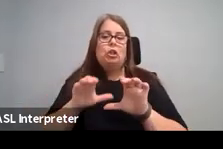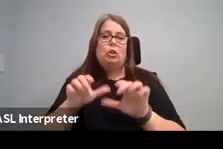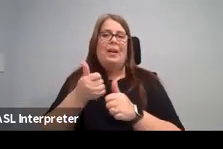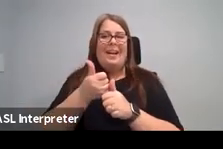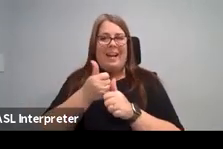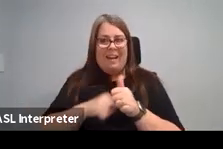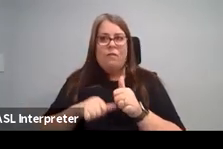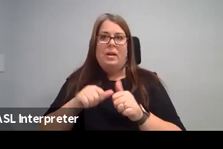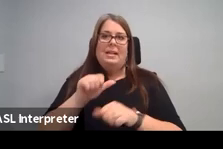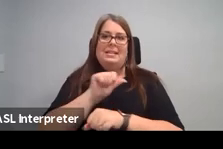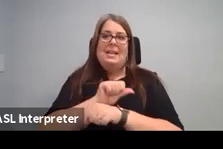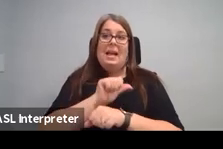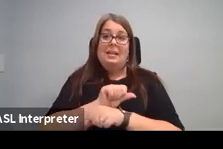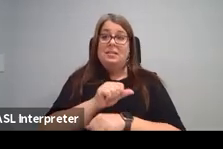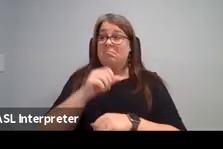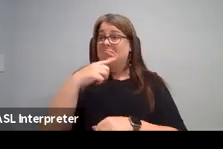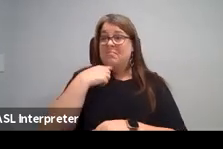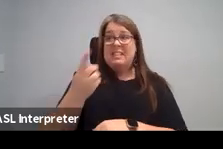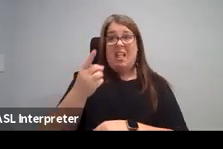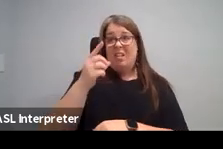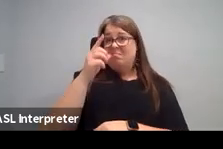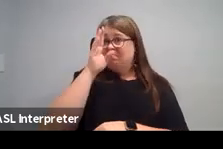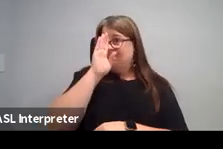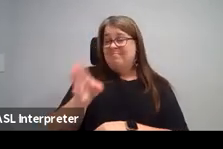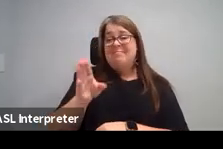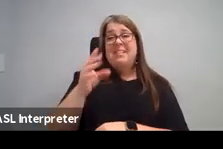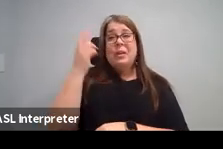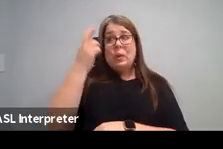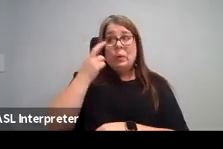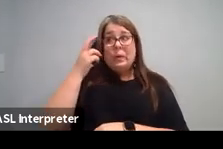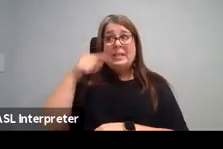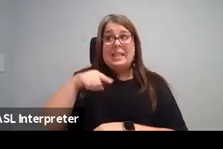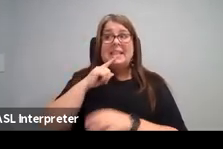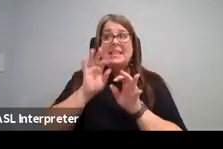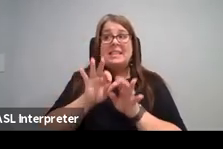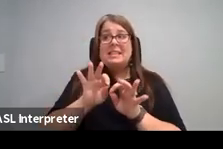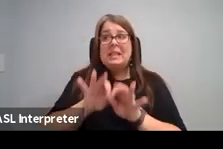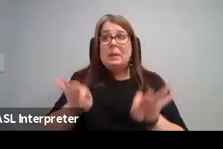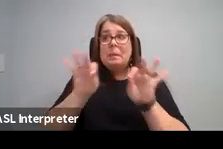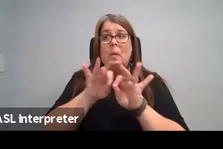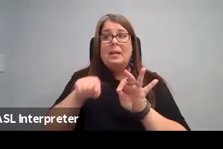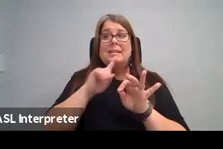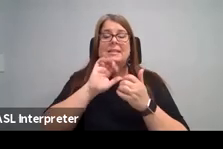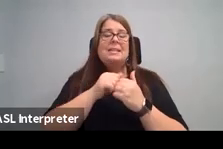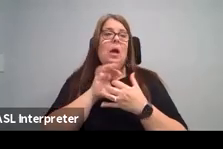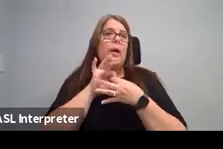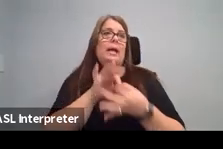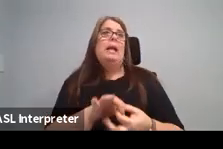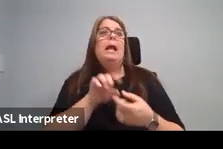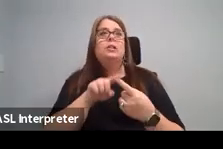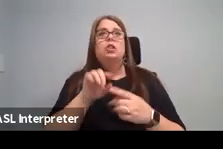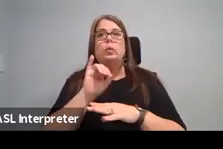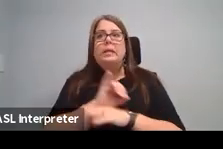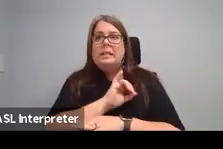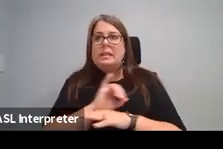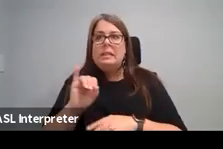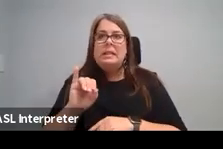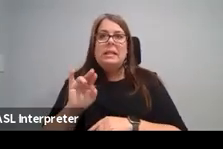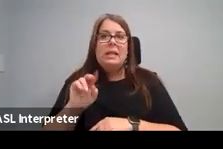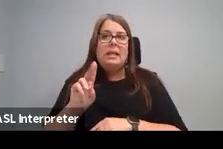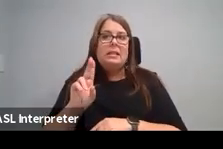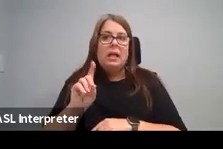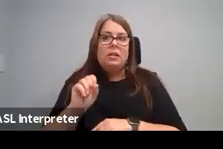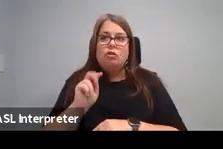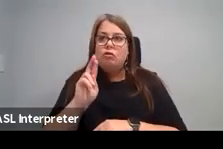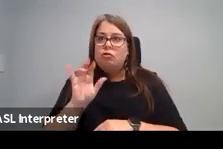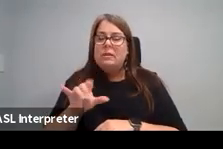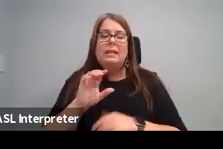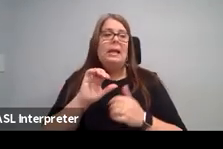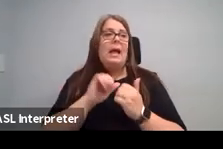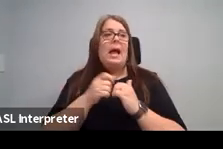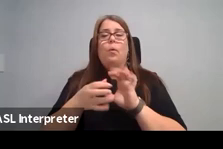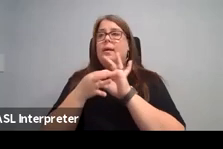Allison Frenzel : Here is why this is important here is how it connects to industry. Here is how it connects to the real real world and the standards and your non negotiable non negotiable learning objectives.